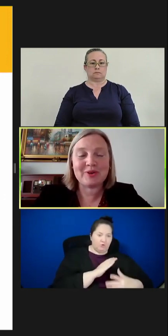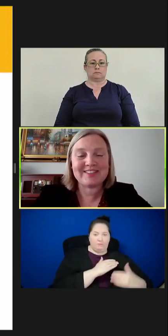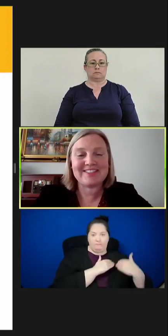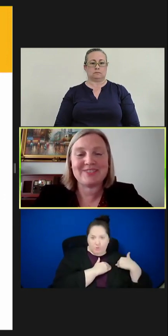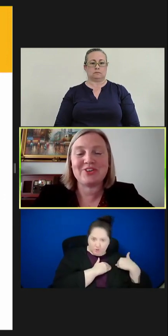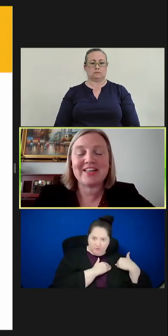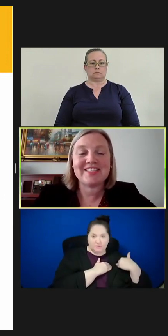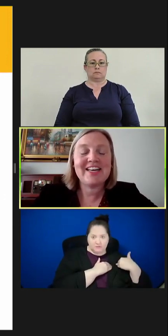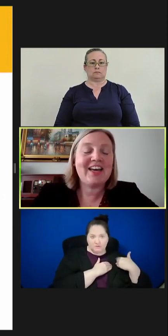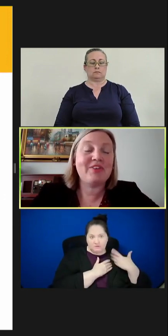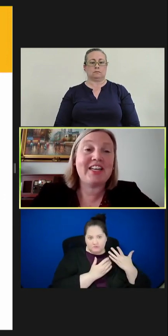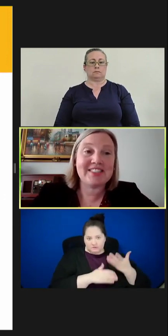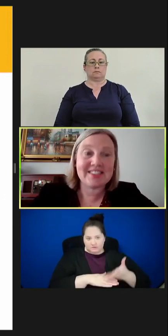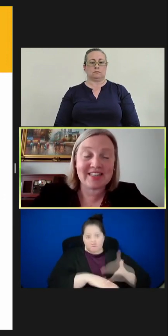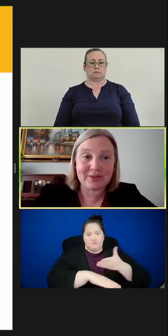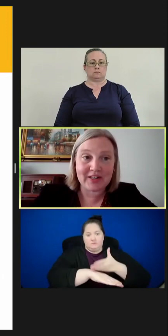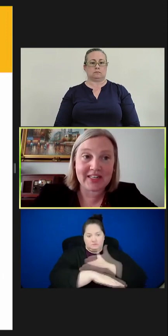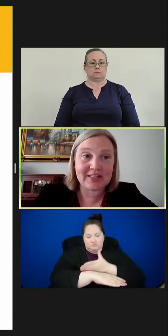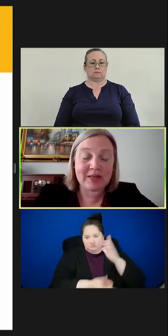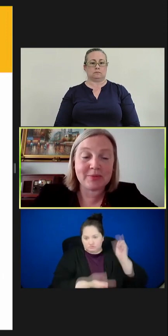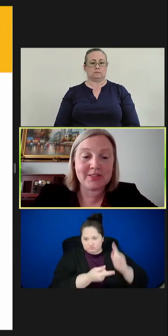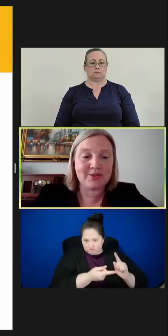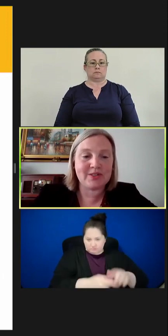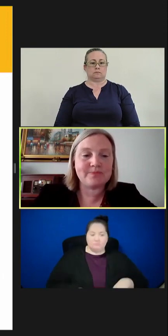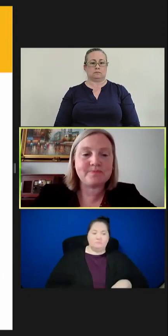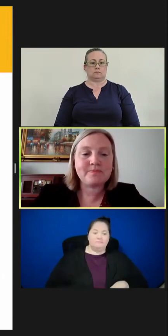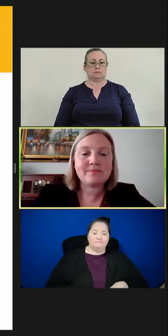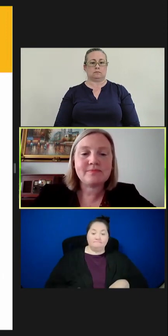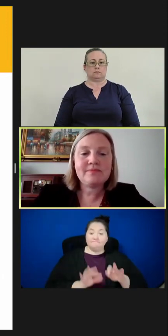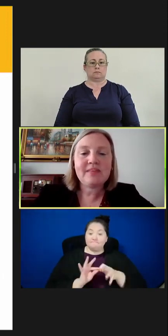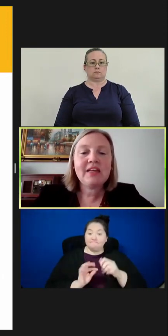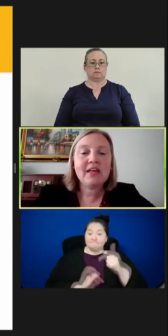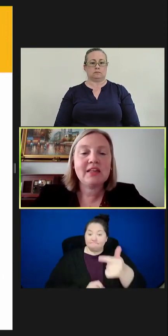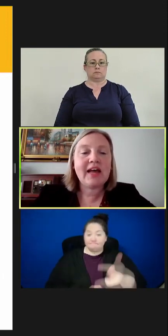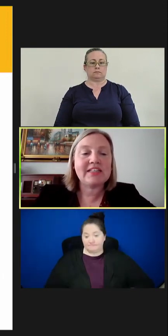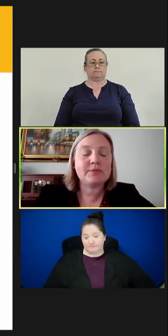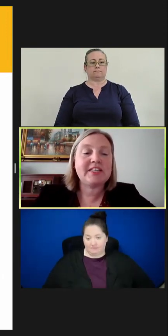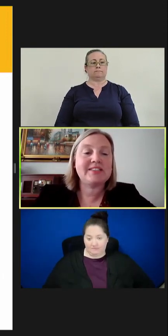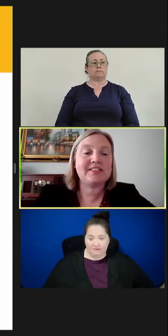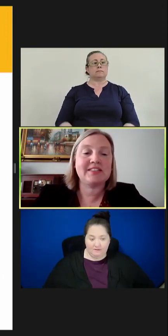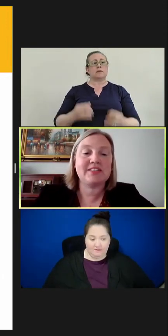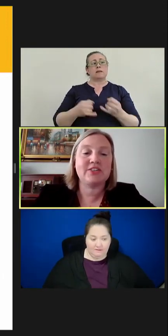burdens to address, and we need sustained funding to be able to do so. The last place is to consider